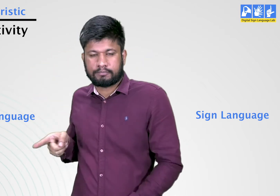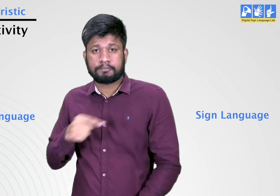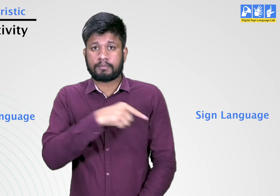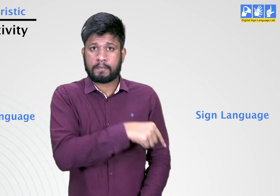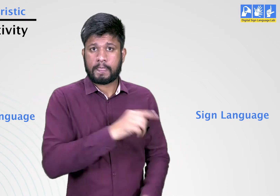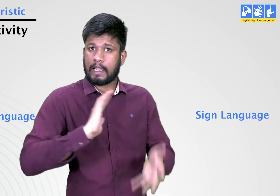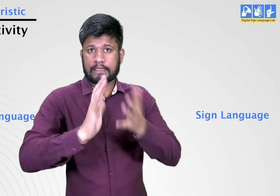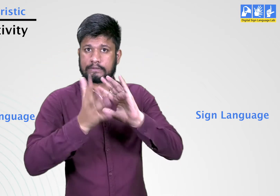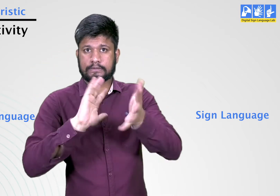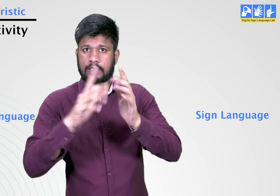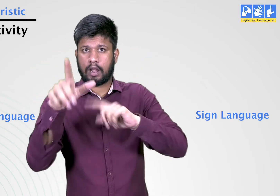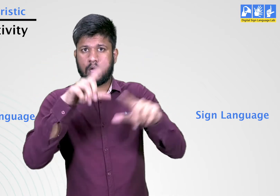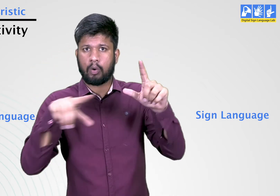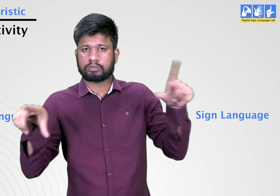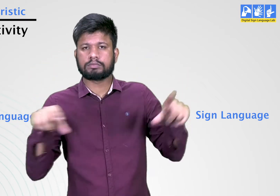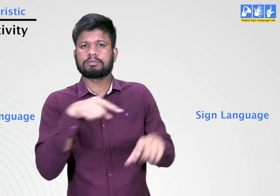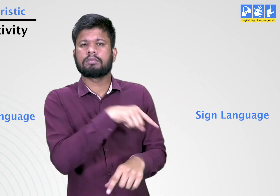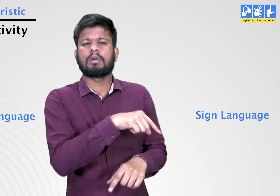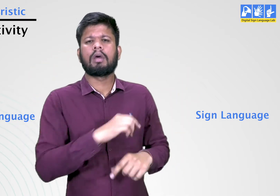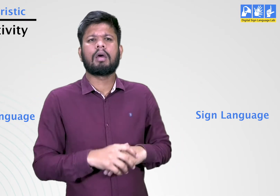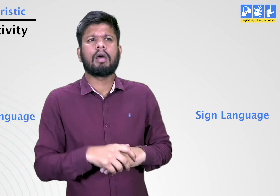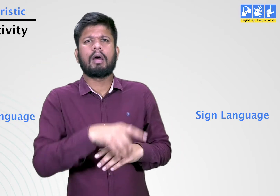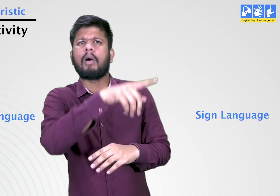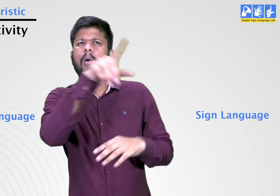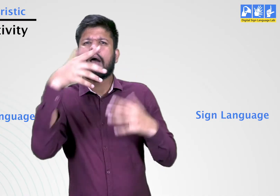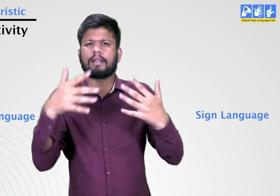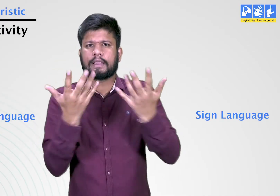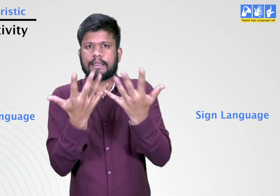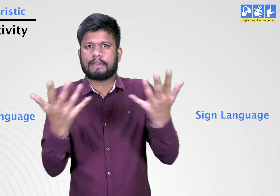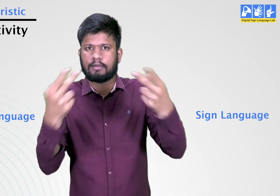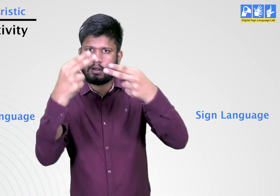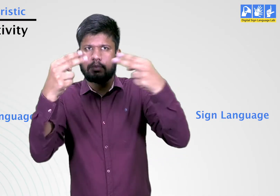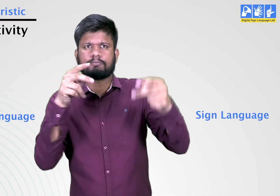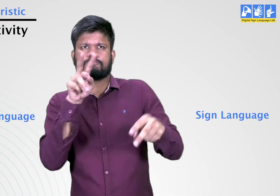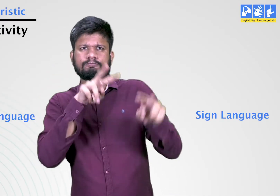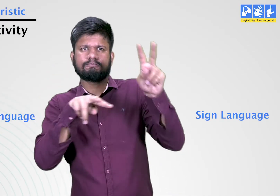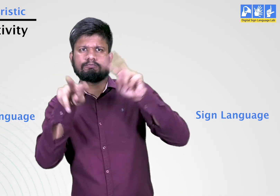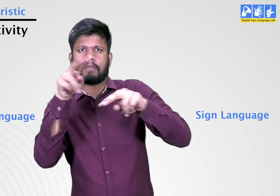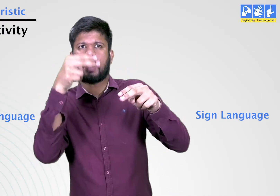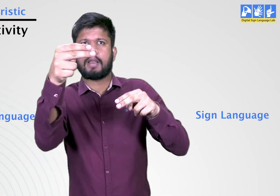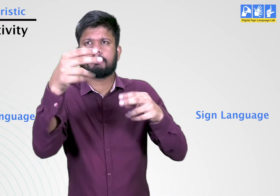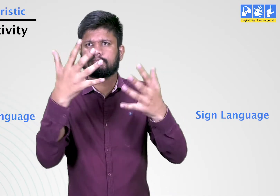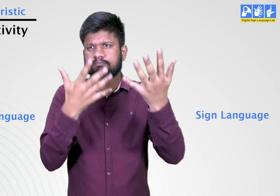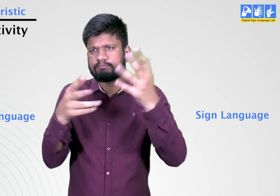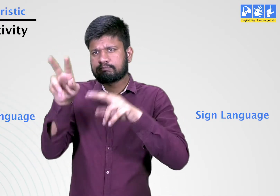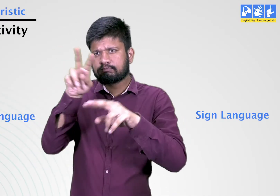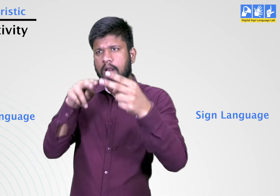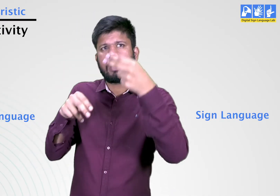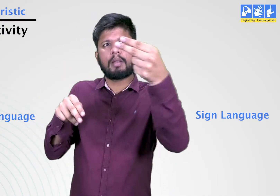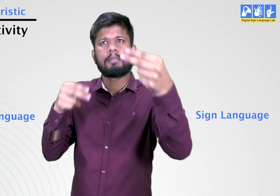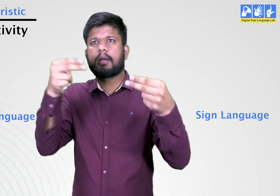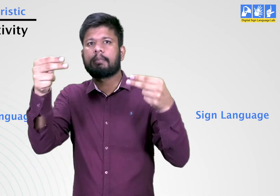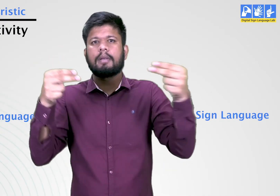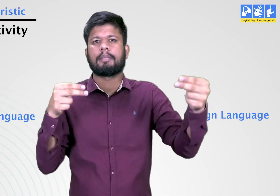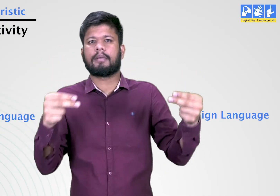Once the Language is acquired by an individual, new words and sentences are continually being created.